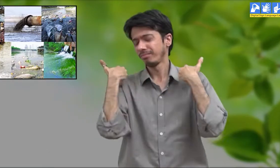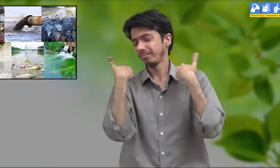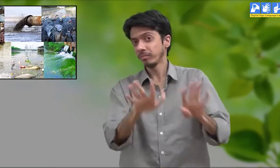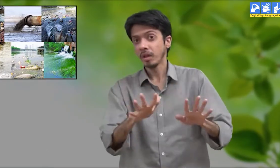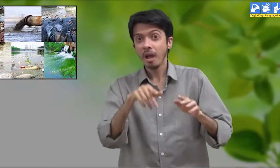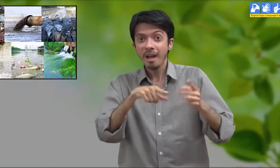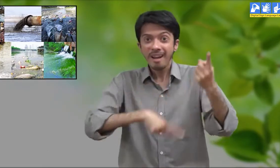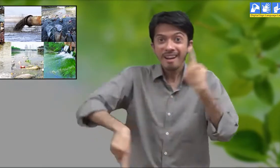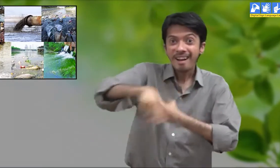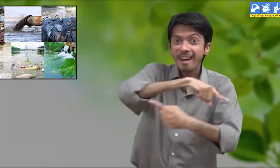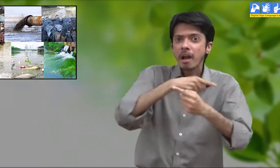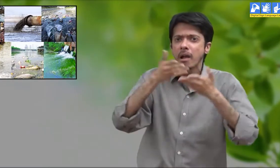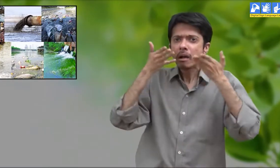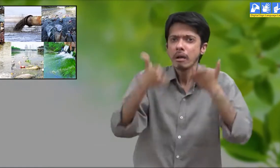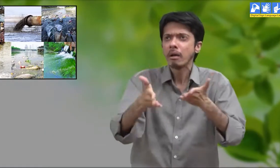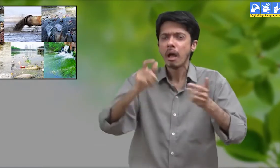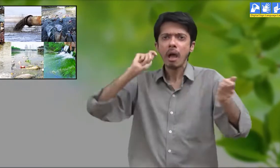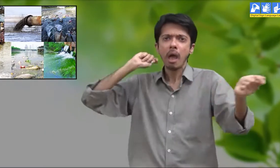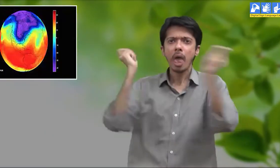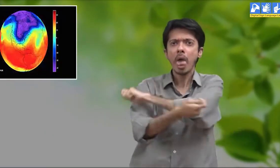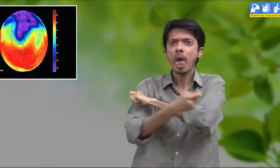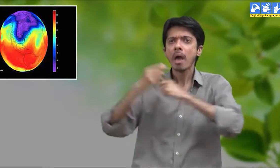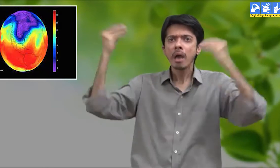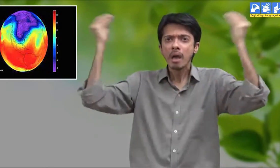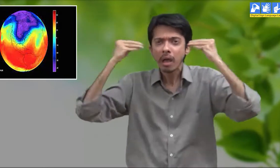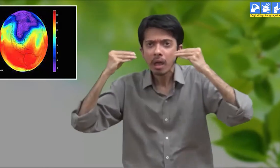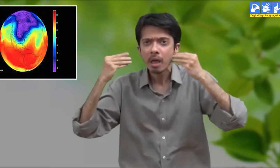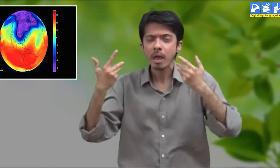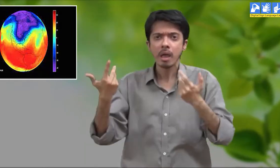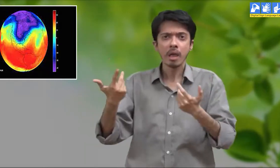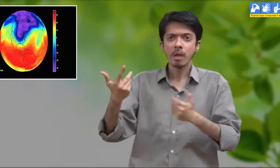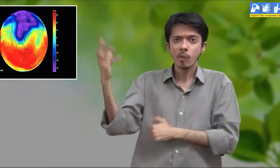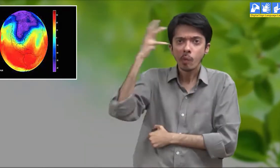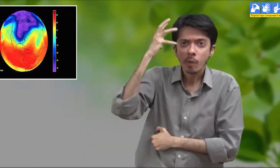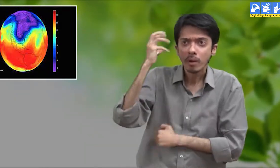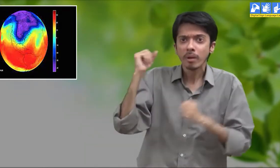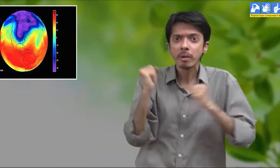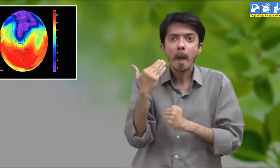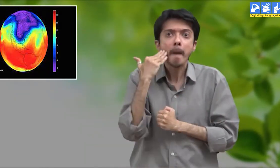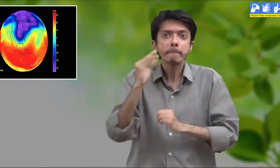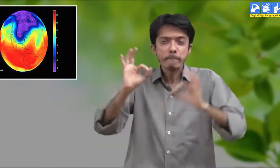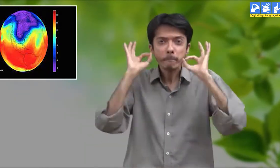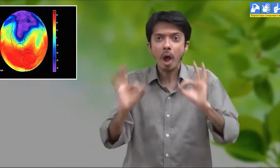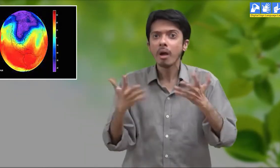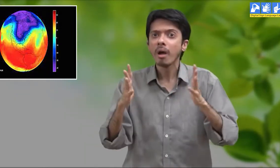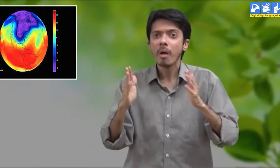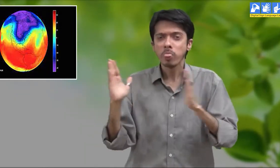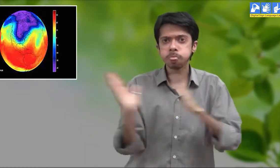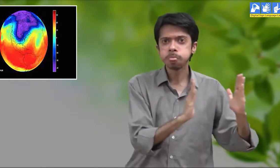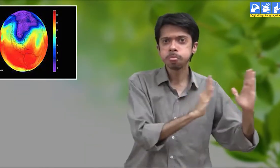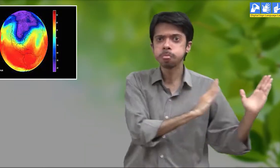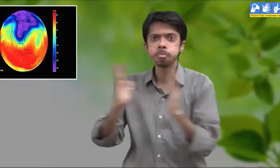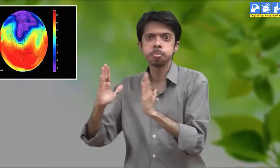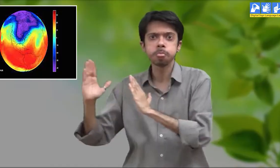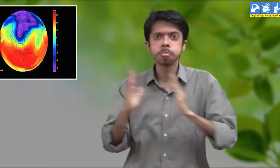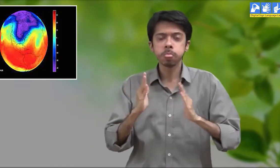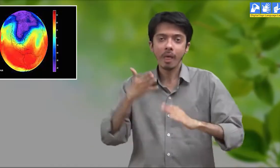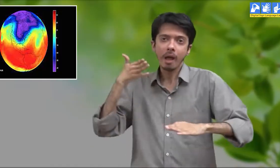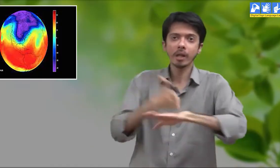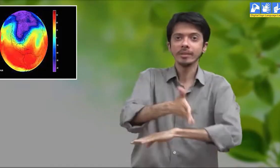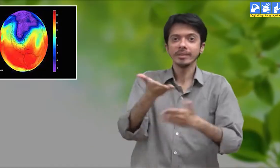the importance of water conservation. One of the reason for scarcity of water is untimely rain.